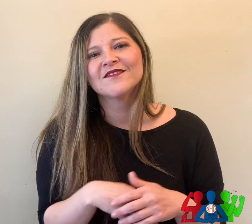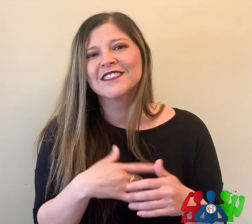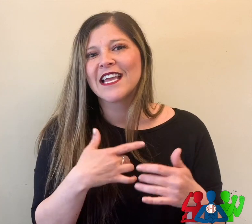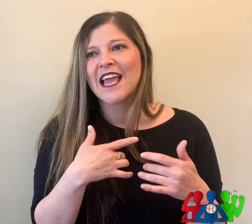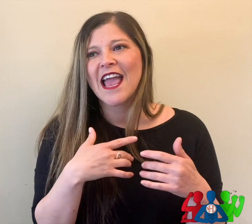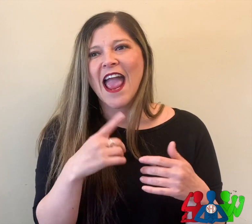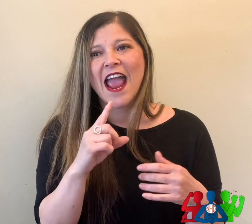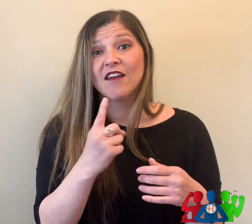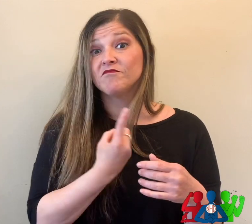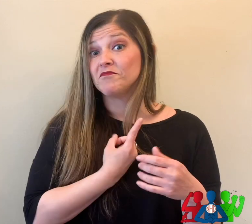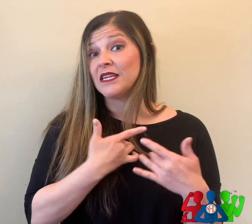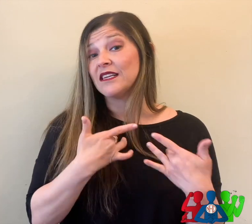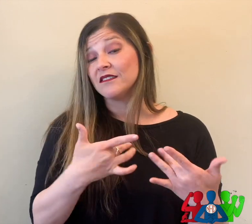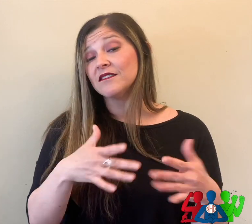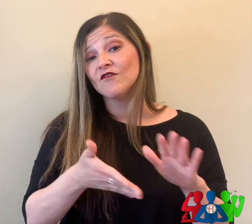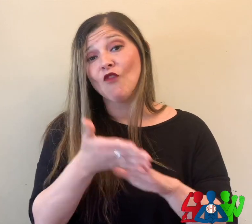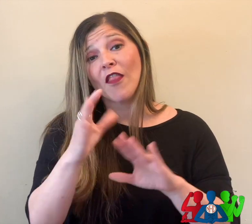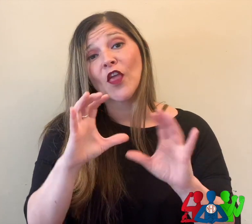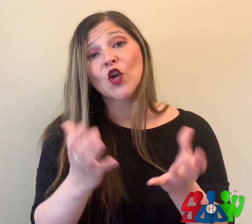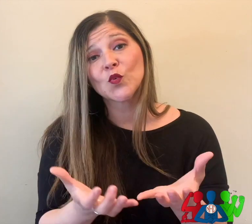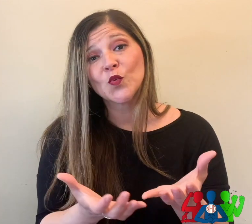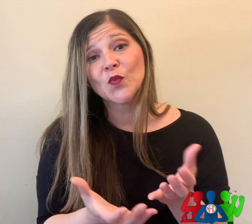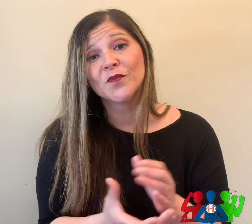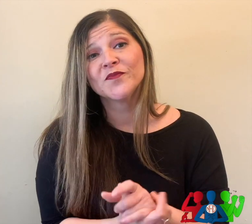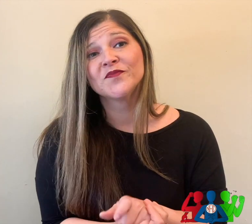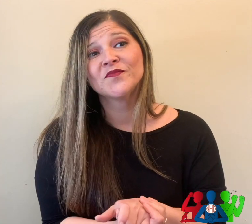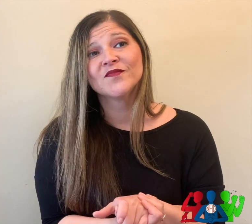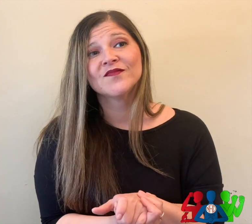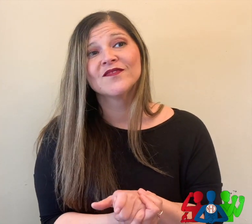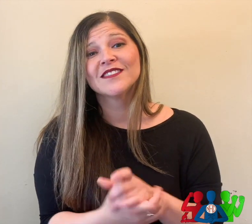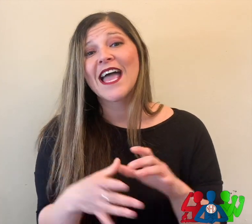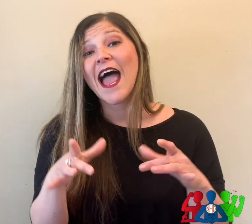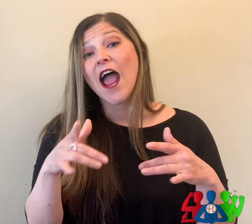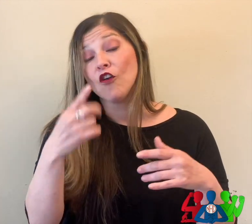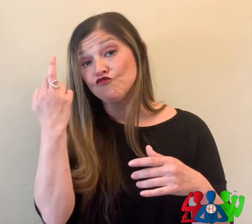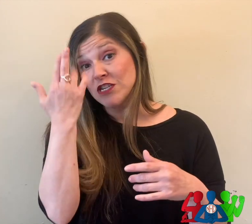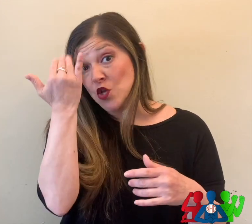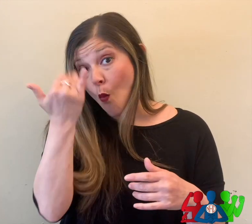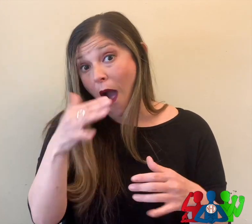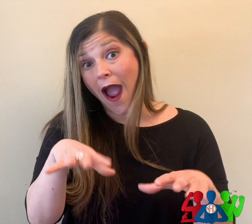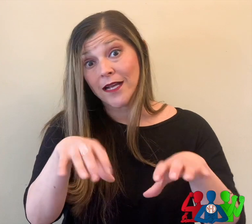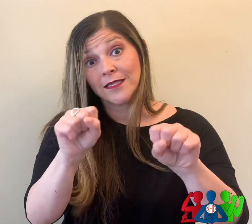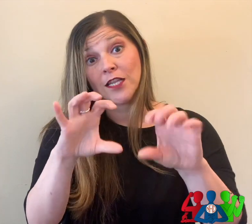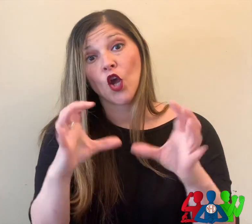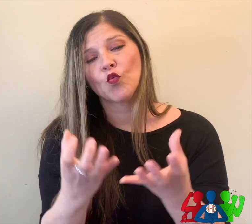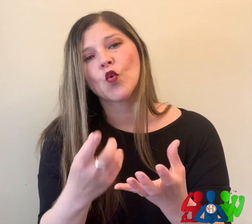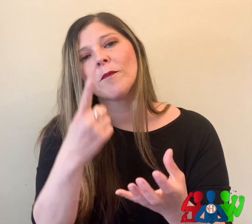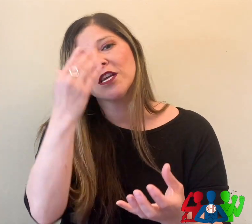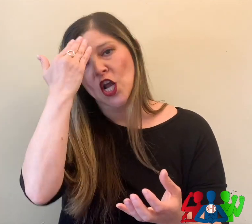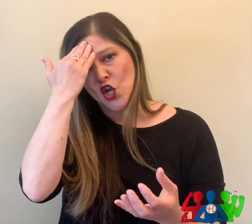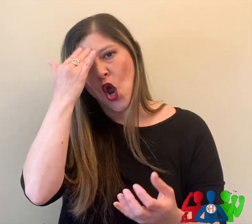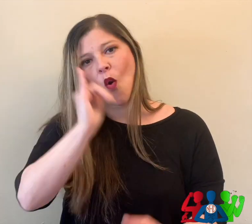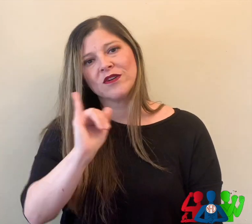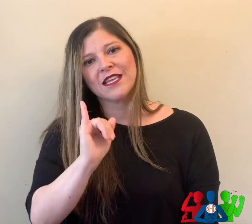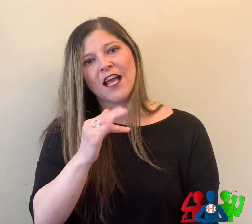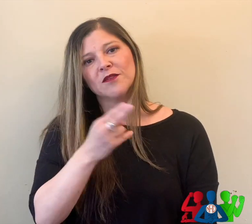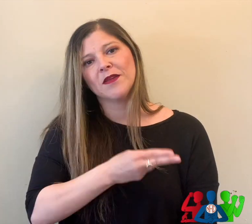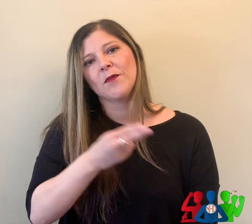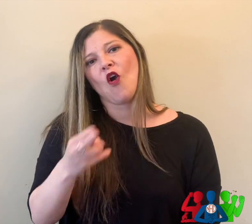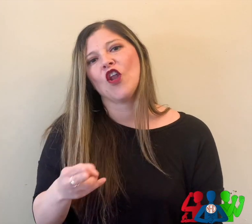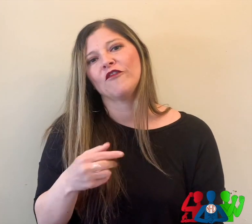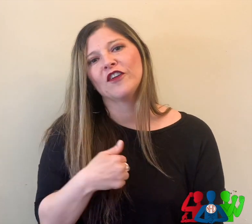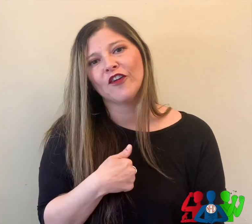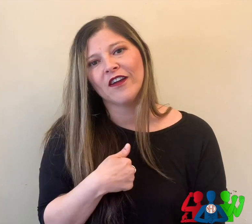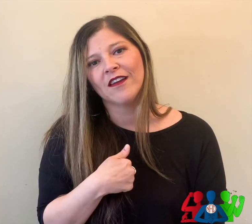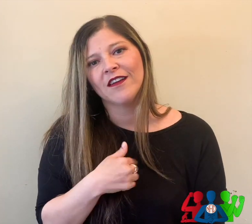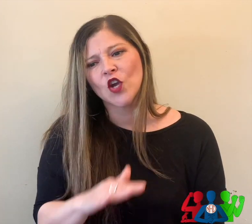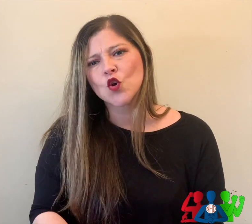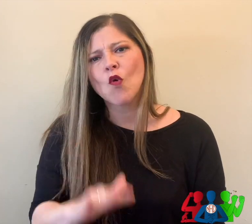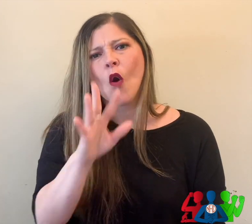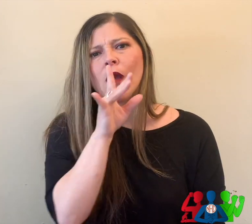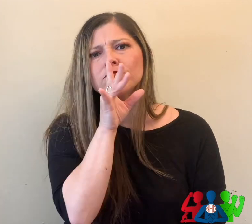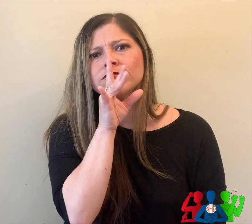wonderful program. And I've been running this group for a little bit. I've been doing this